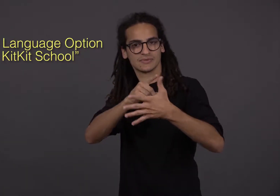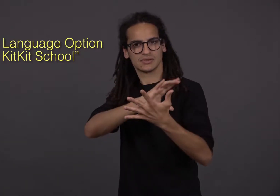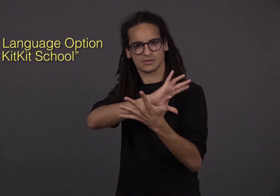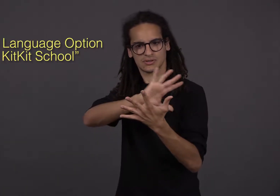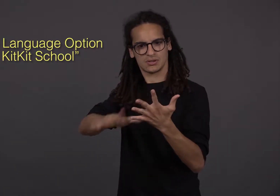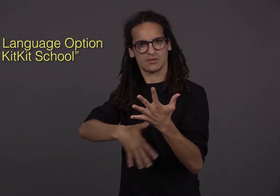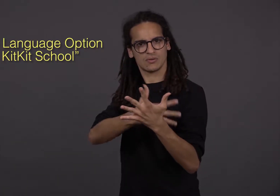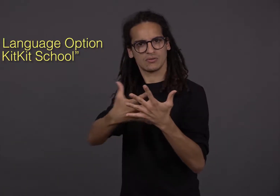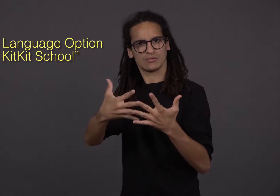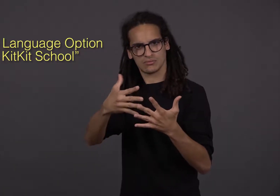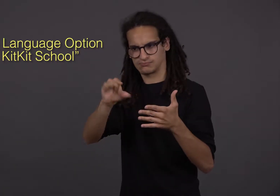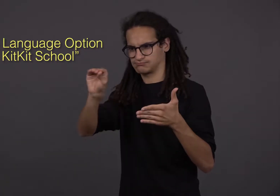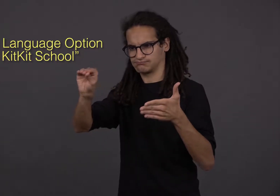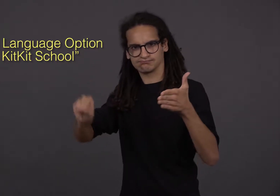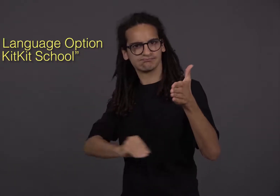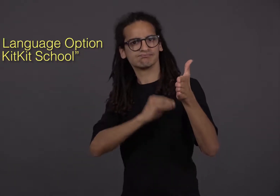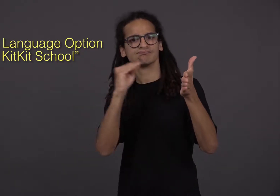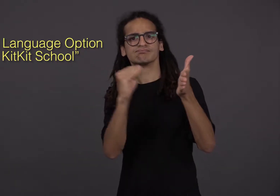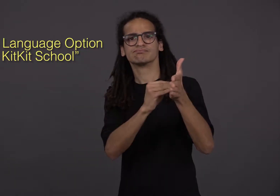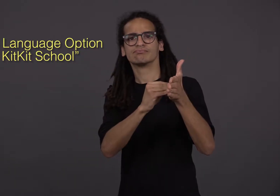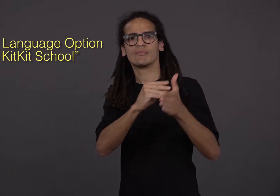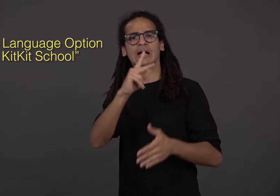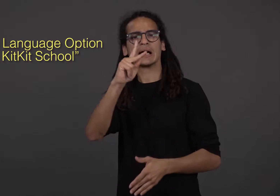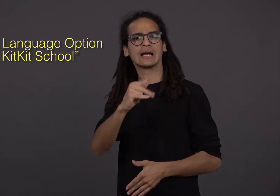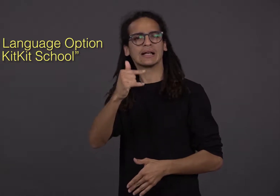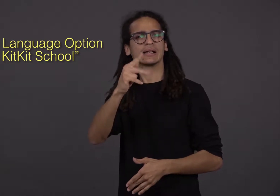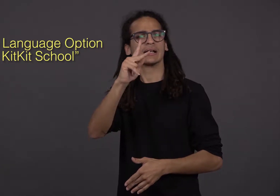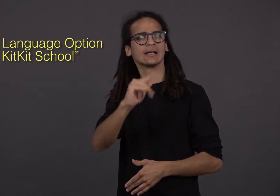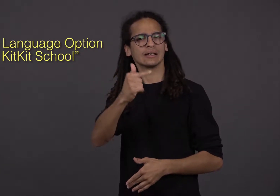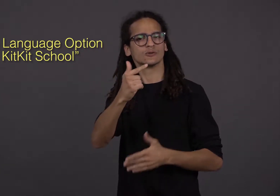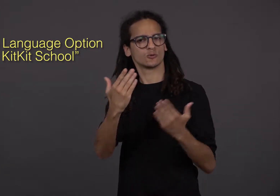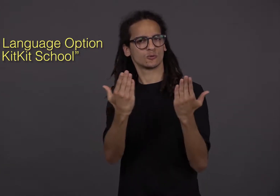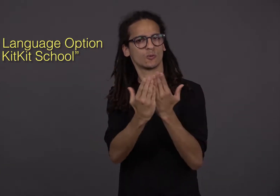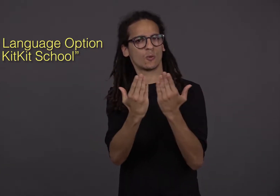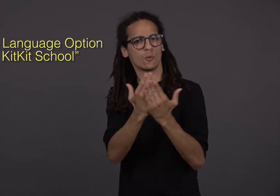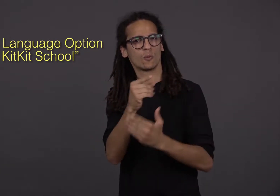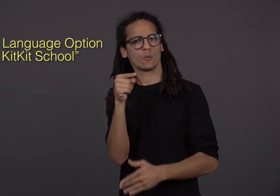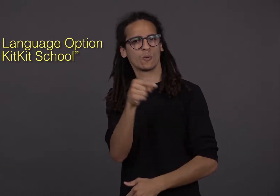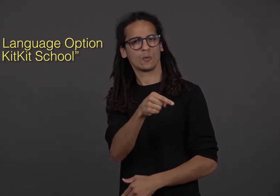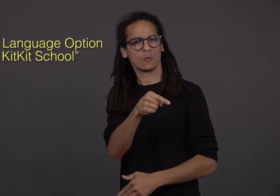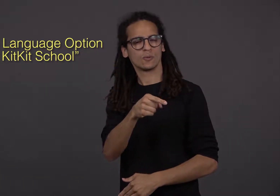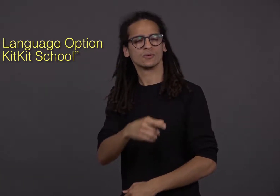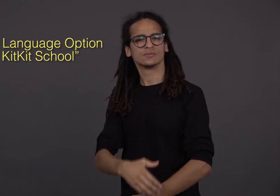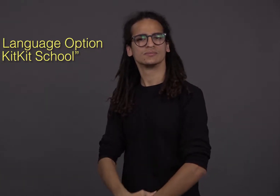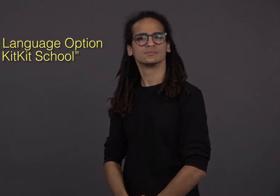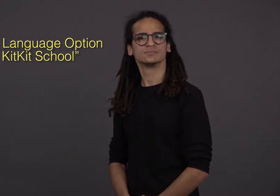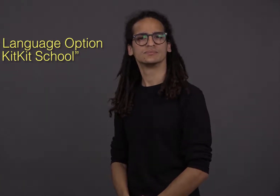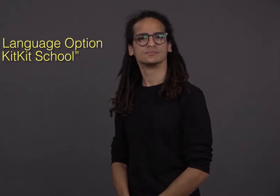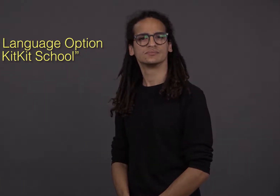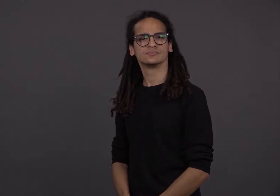“A Sign Language Option for KitKit School,”